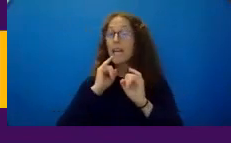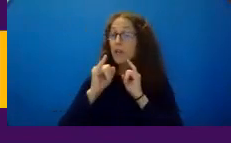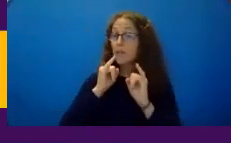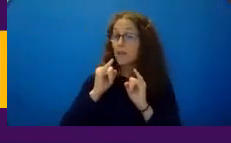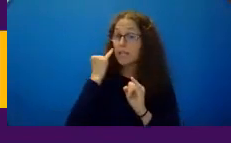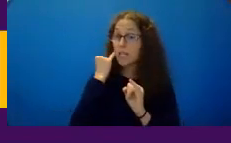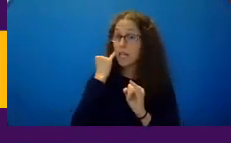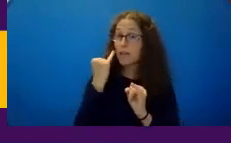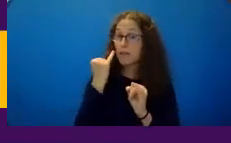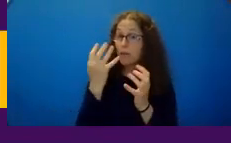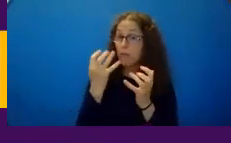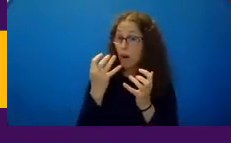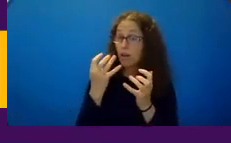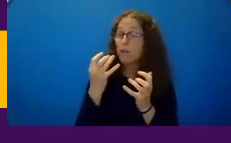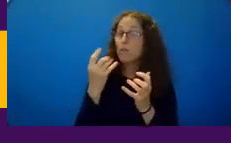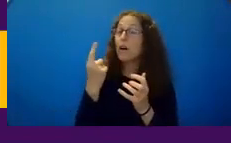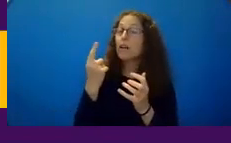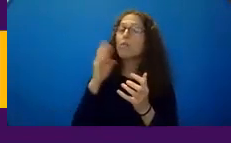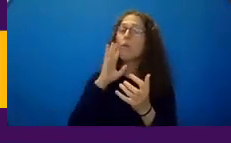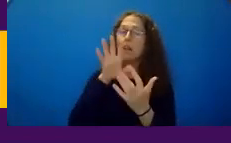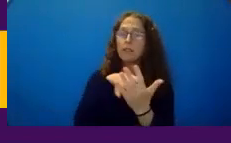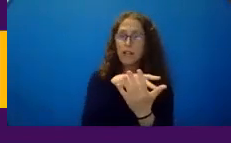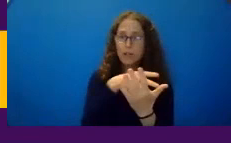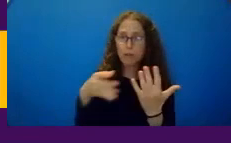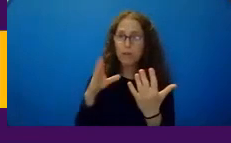MONTH OF DECEMBER